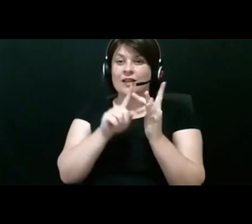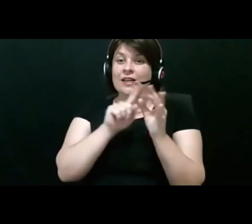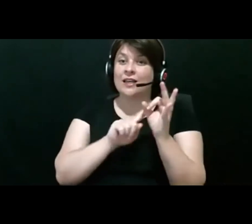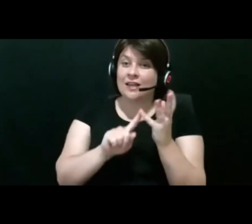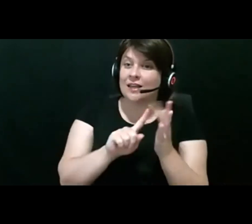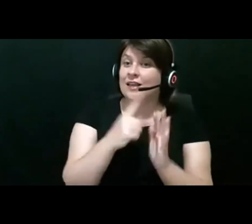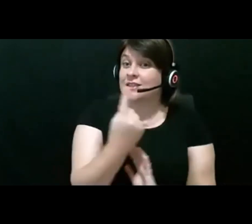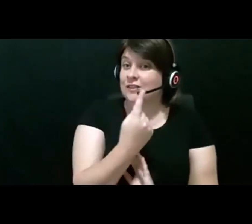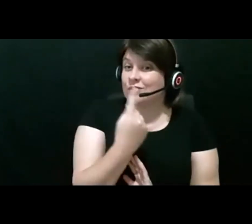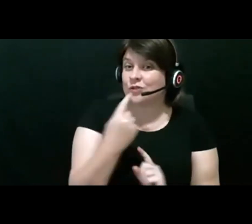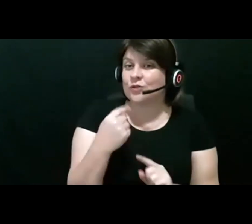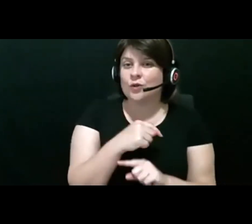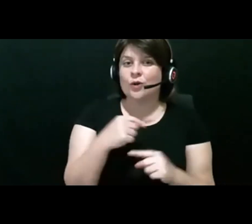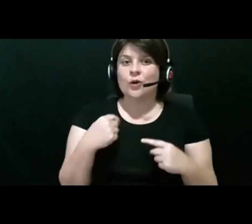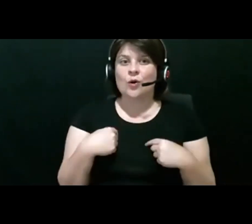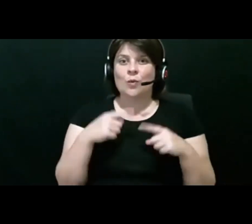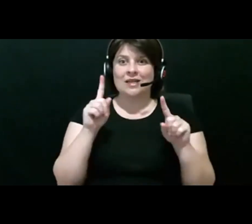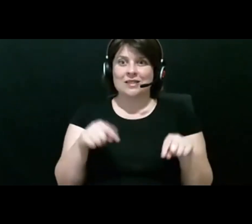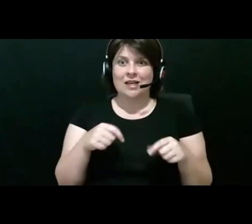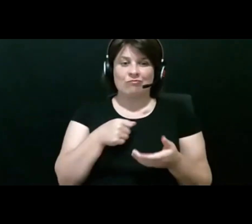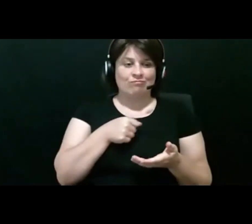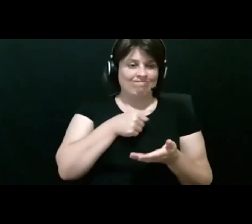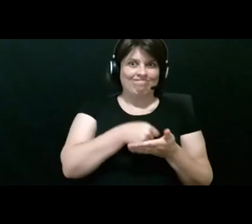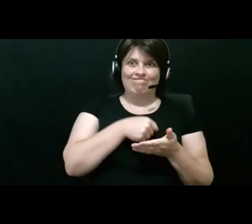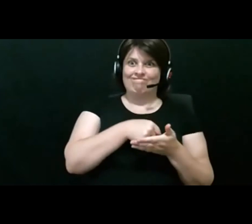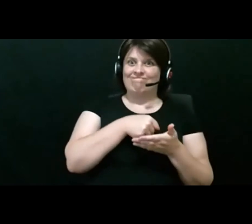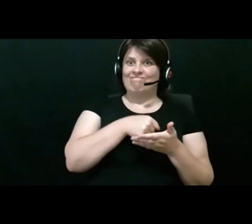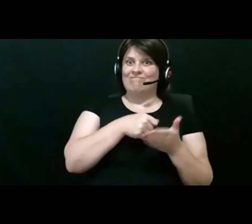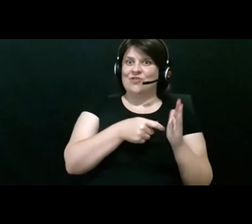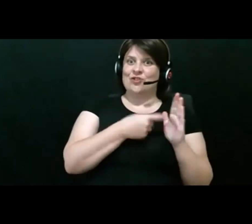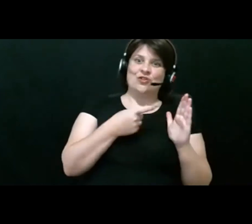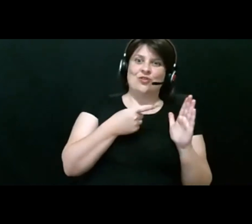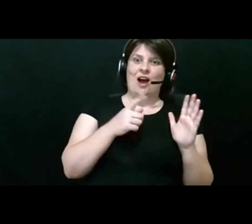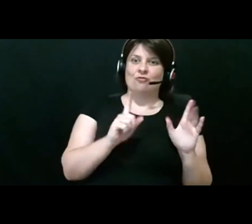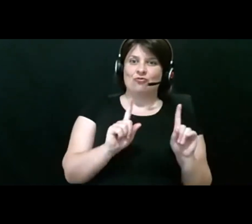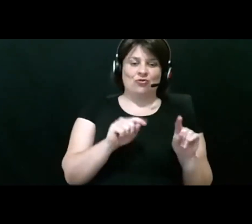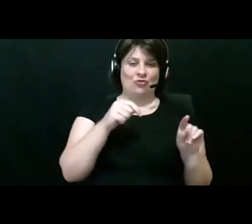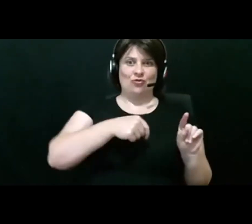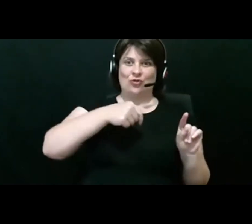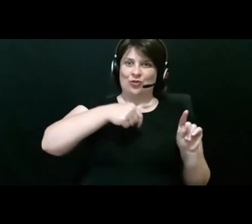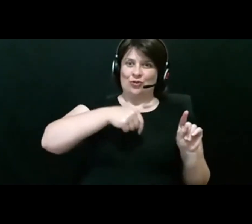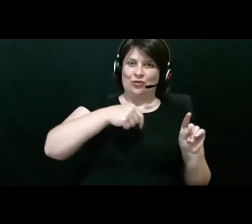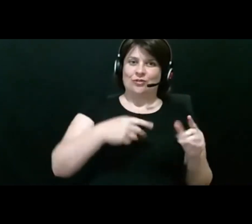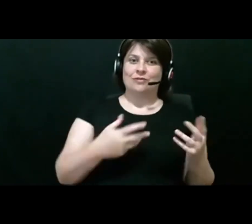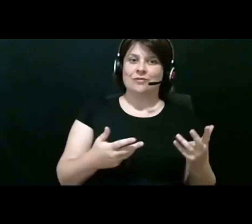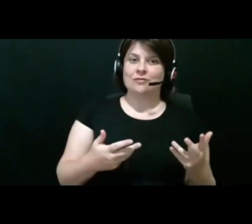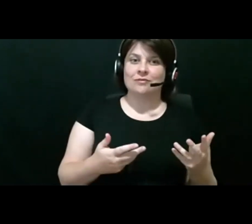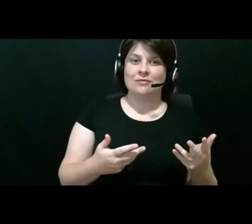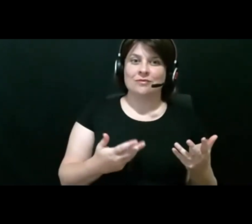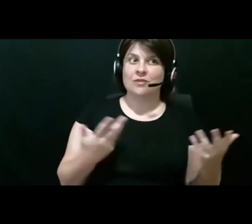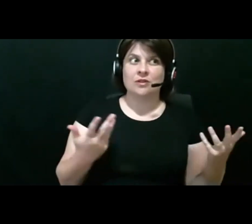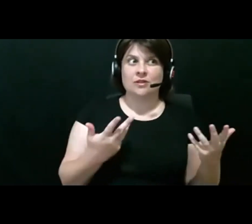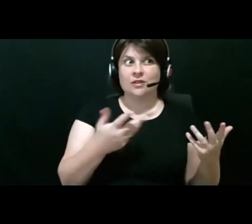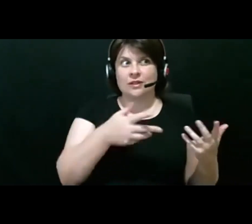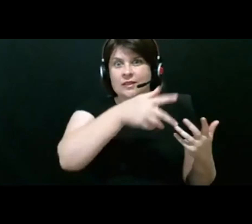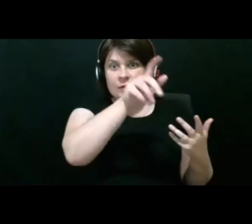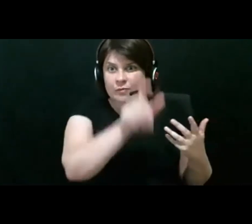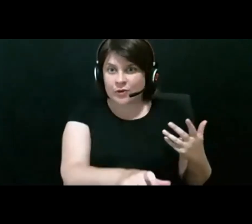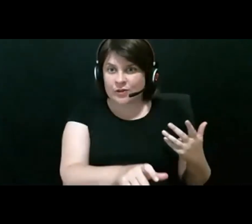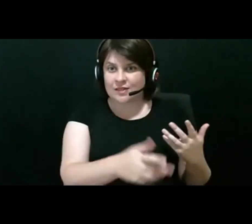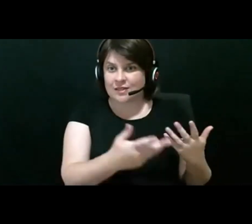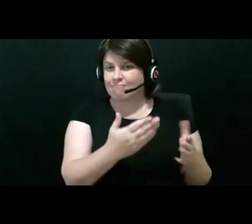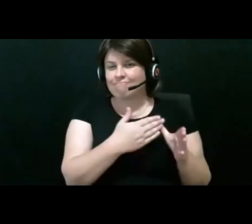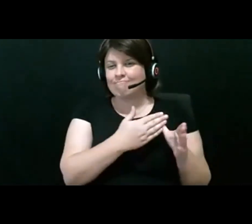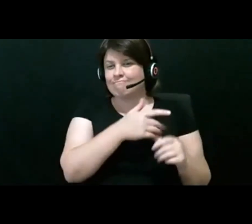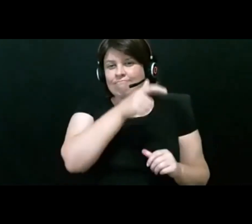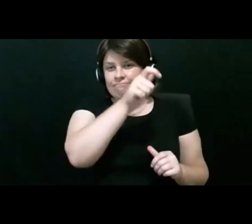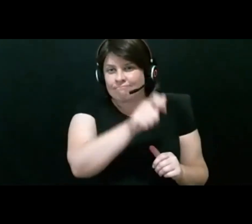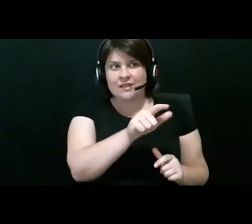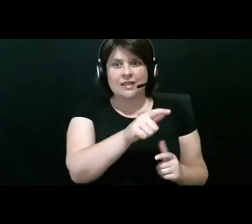it often starts from scratch about where the person has sensitivity for those things,